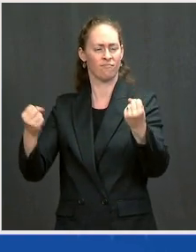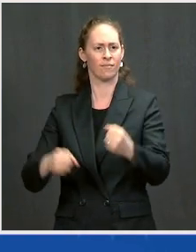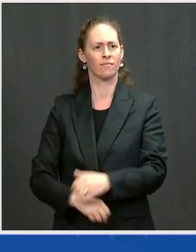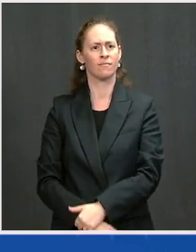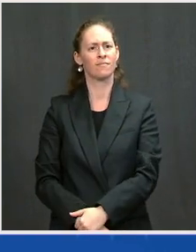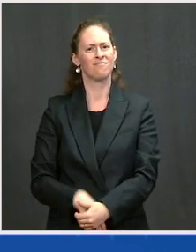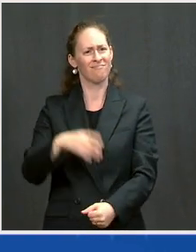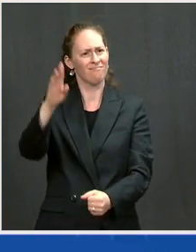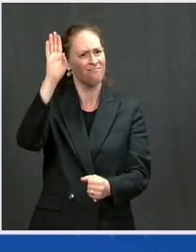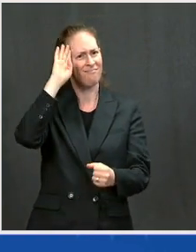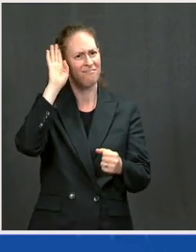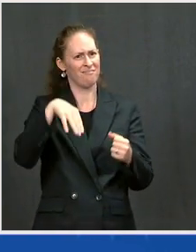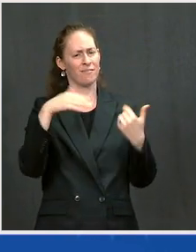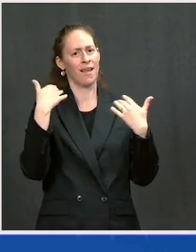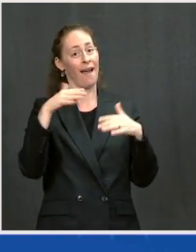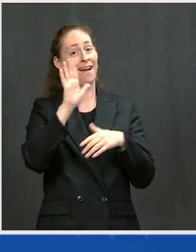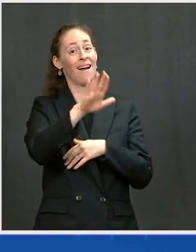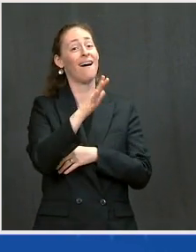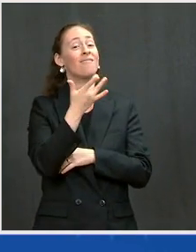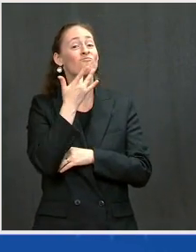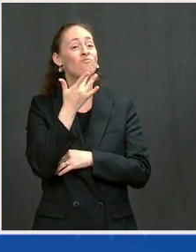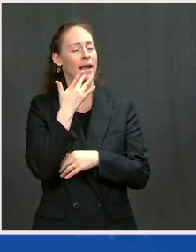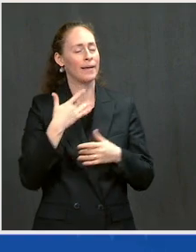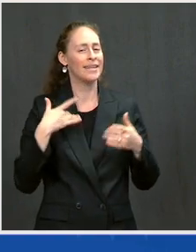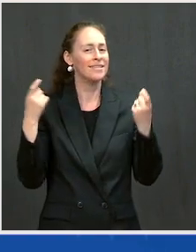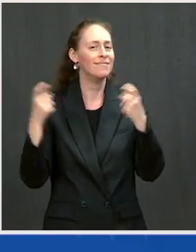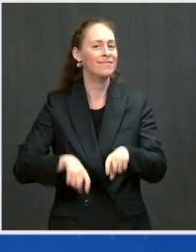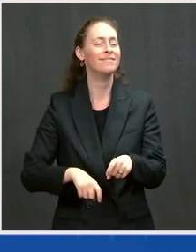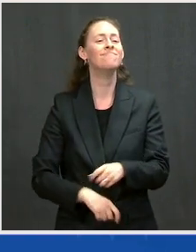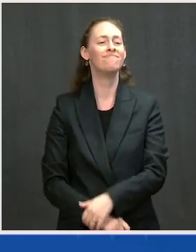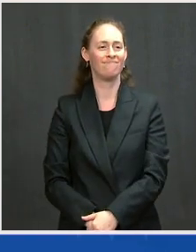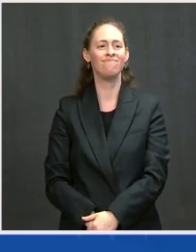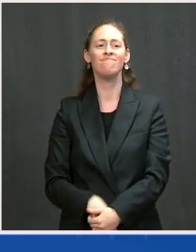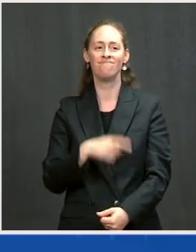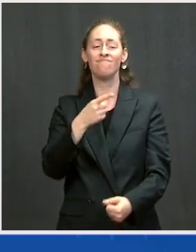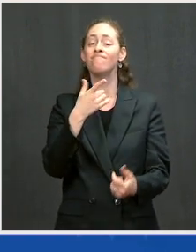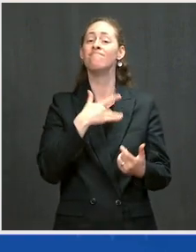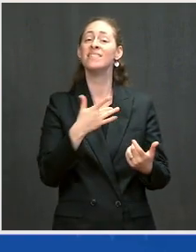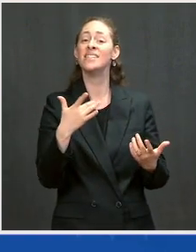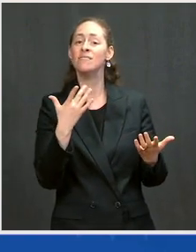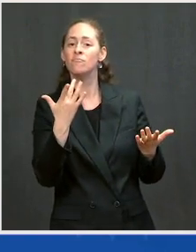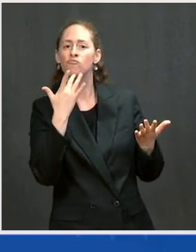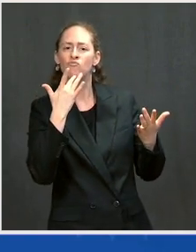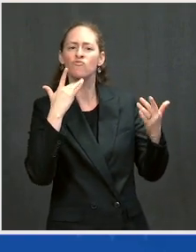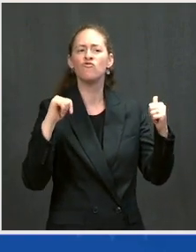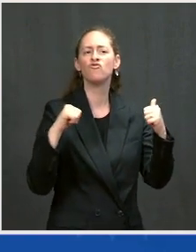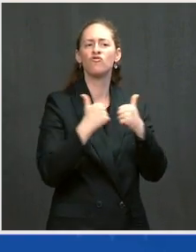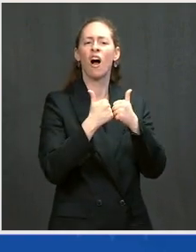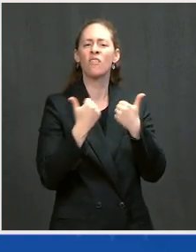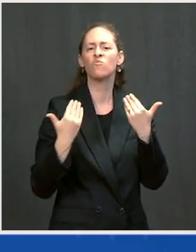as he recounted in his book, of challenged himself to run in front of speeding cars when he was four years old.